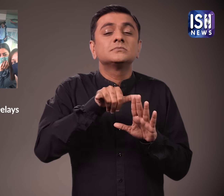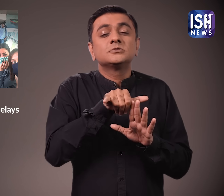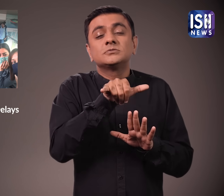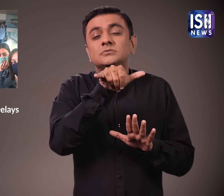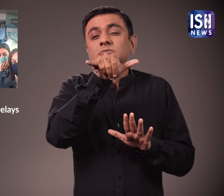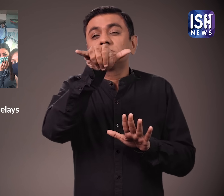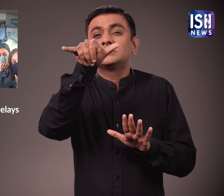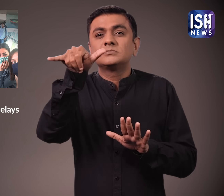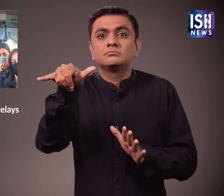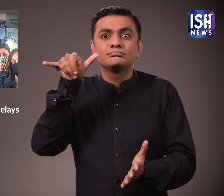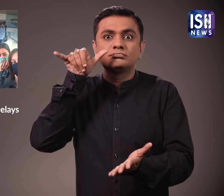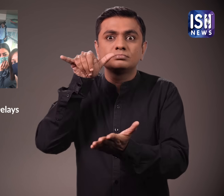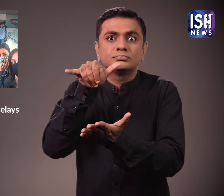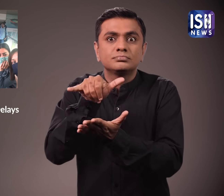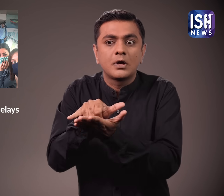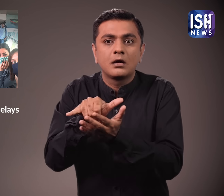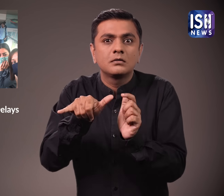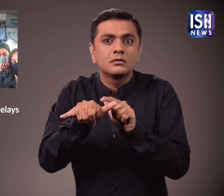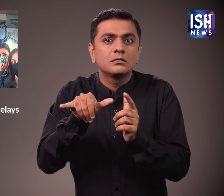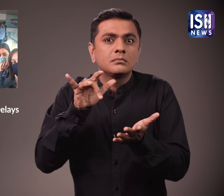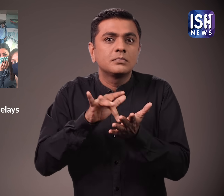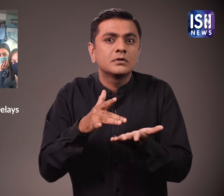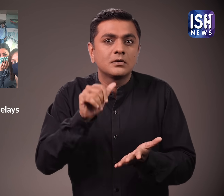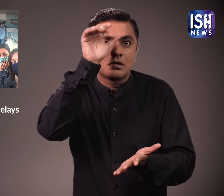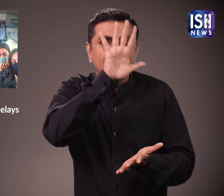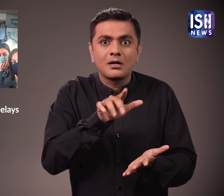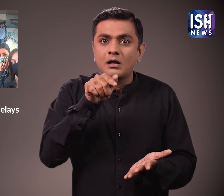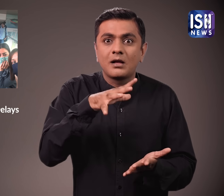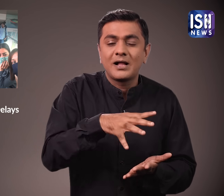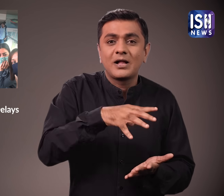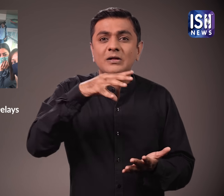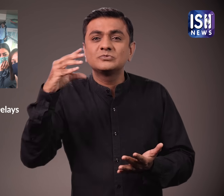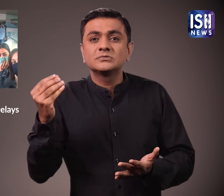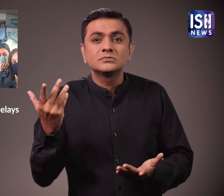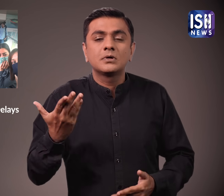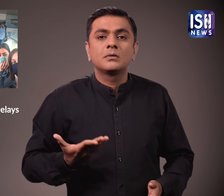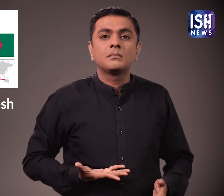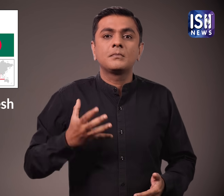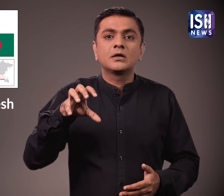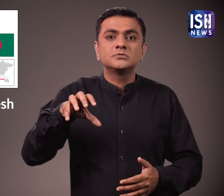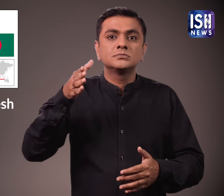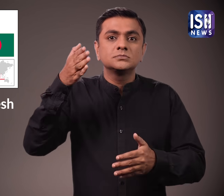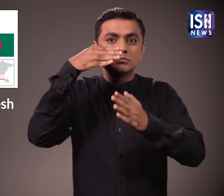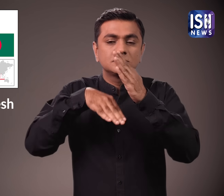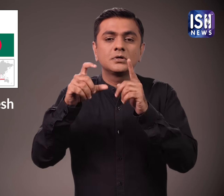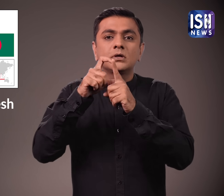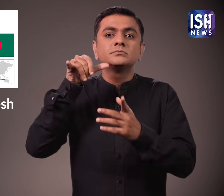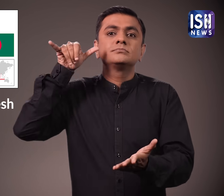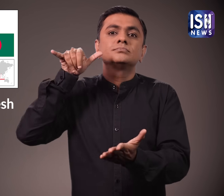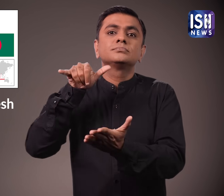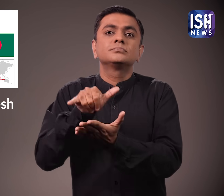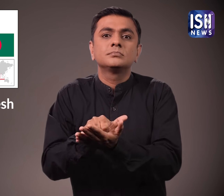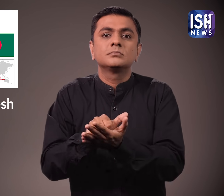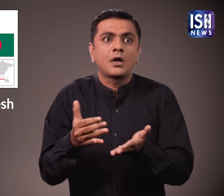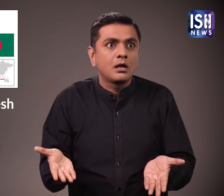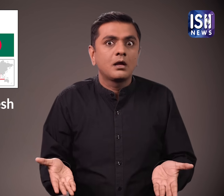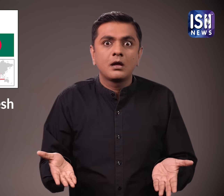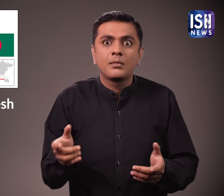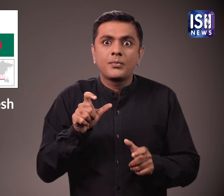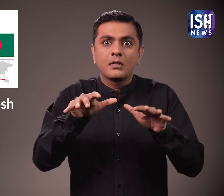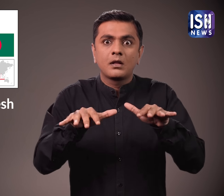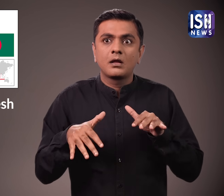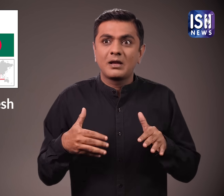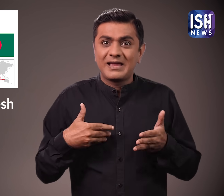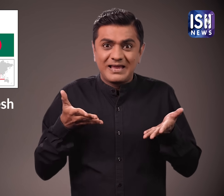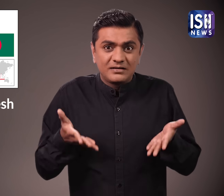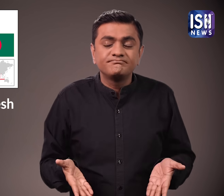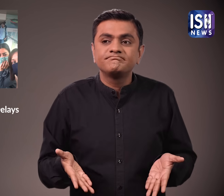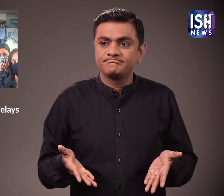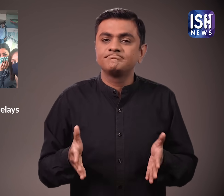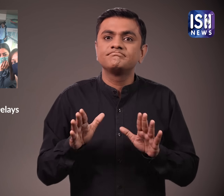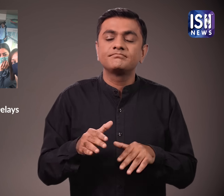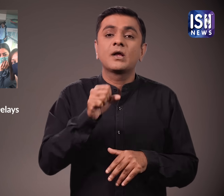The flight was then diverted and landed in Bangladesh's Dhaka. The passengers were shocked by this.